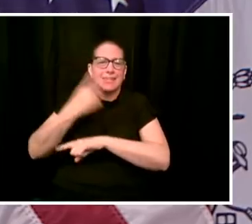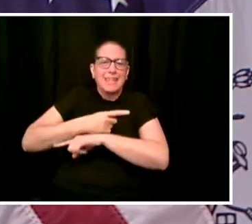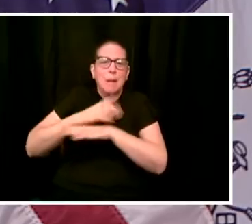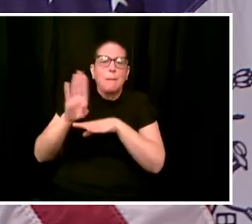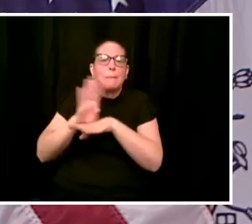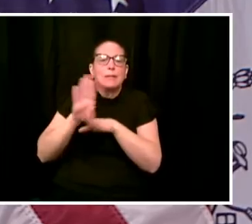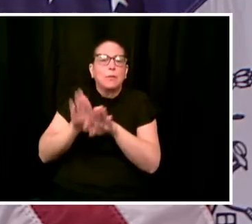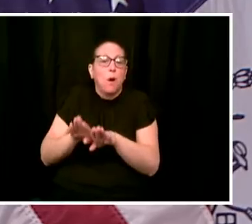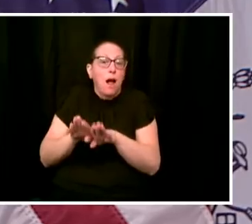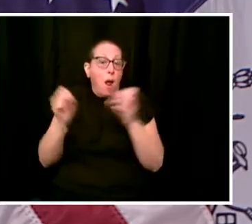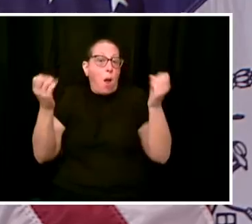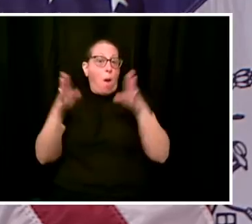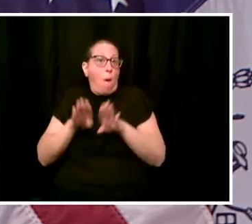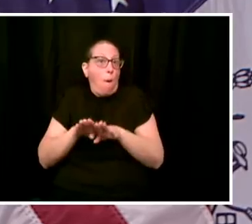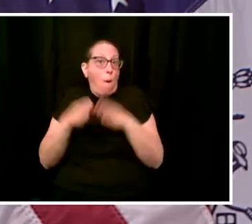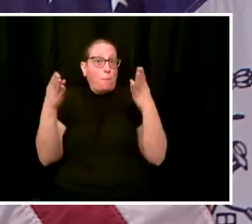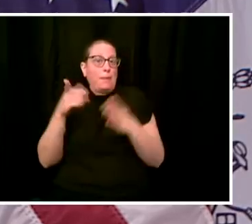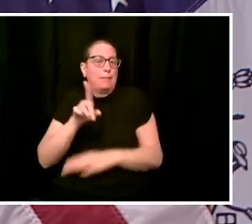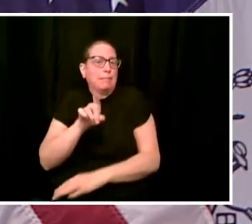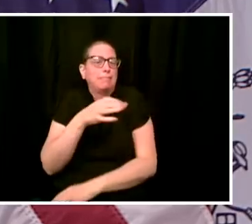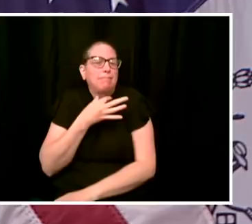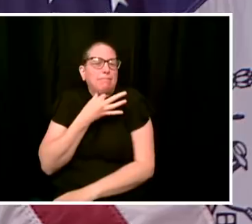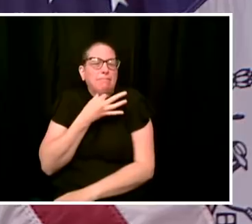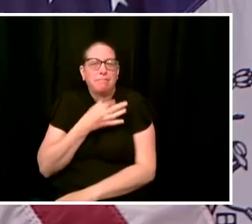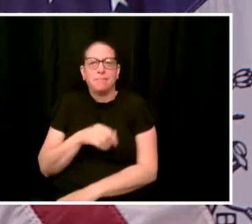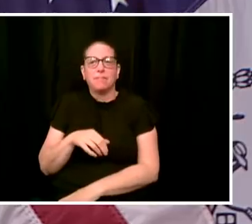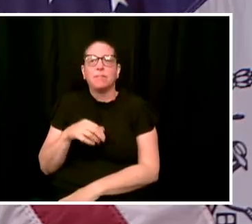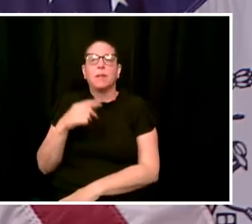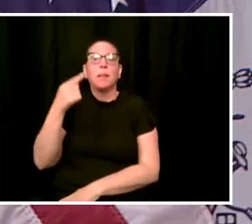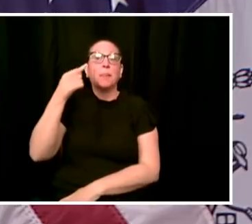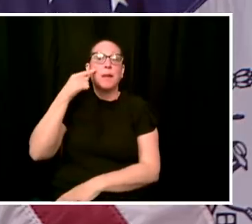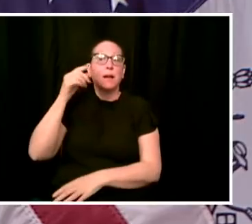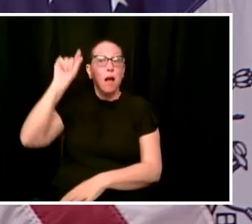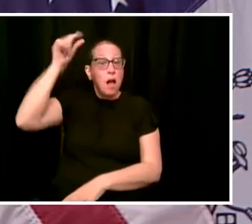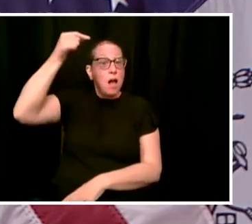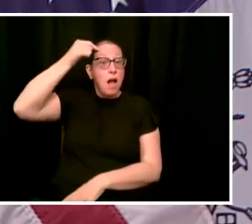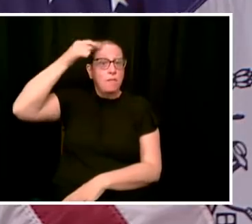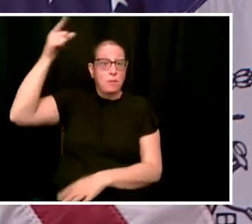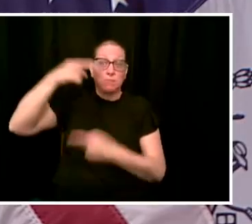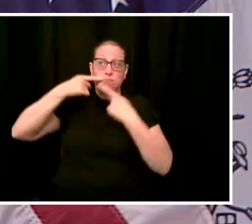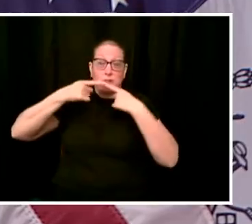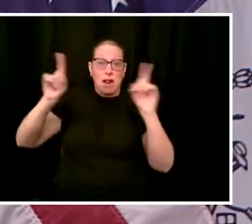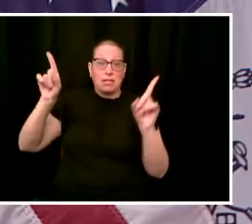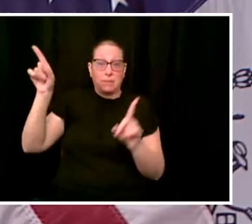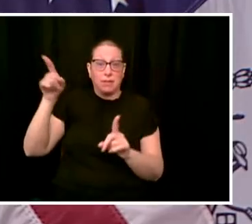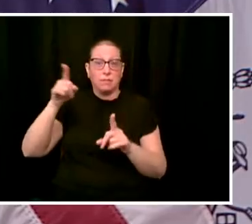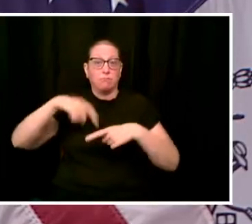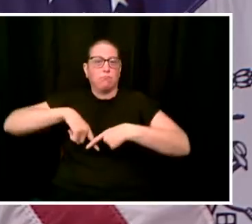BUSINESSES COULD REOPEN? BASED ON THE GOVERNOR'S NEW EXECUTIVE ORDER, IT WOULDE